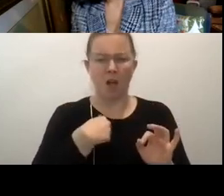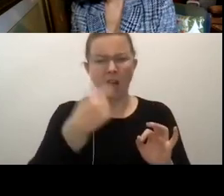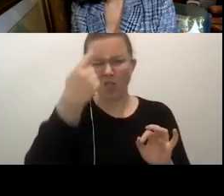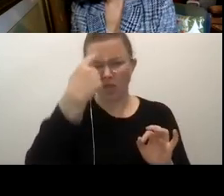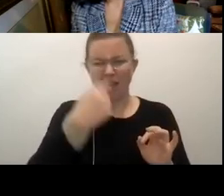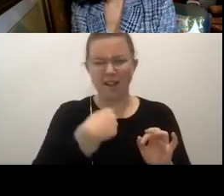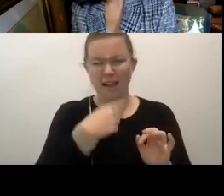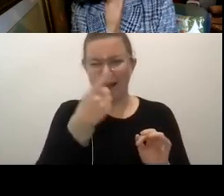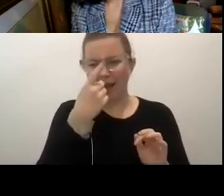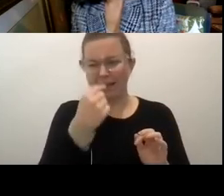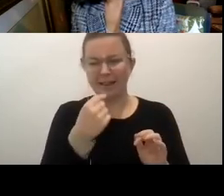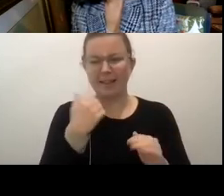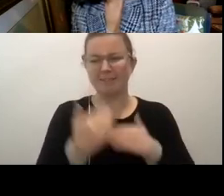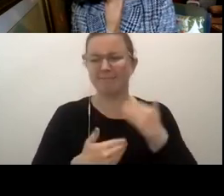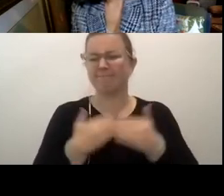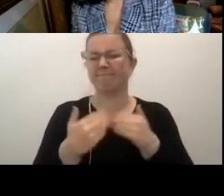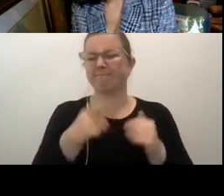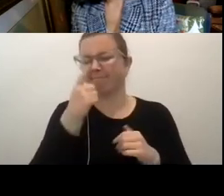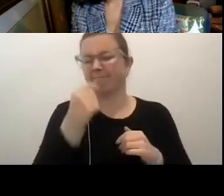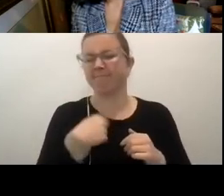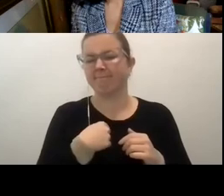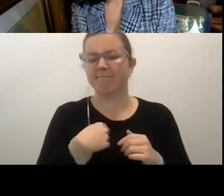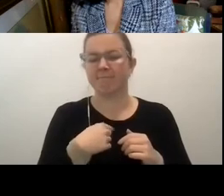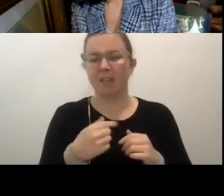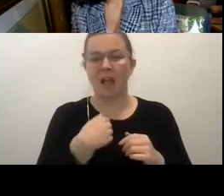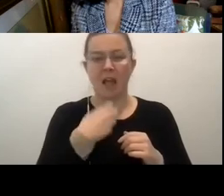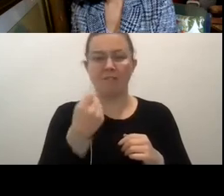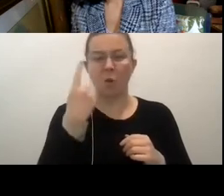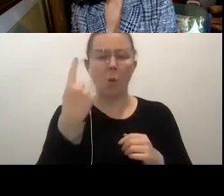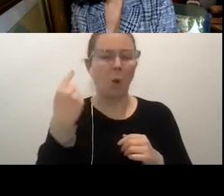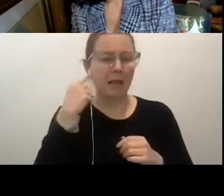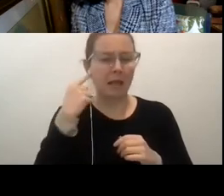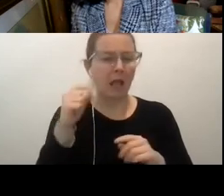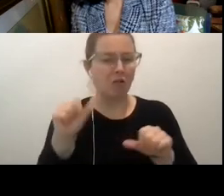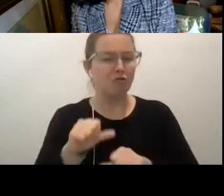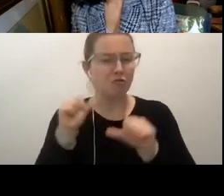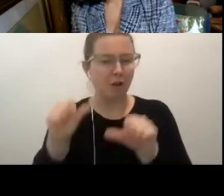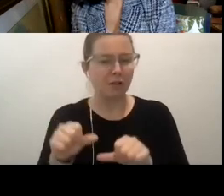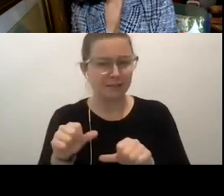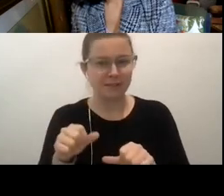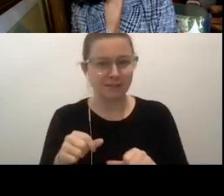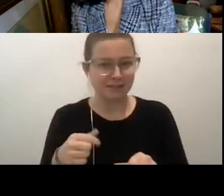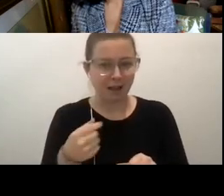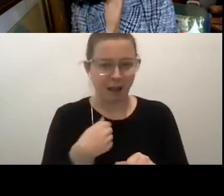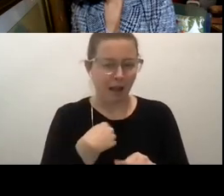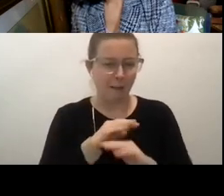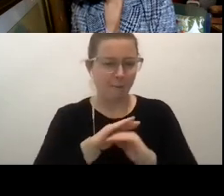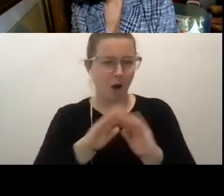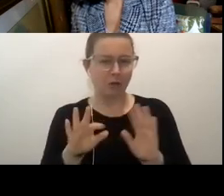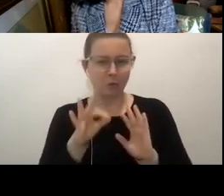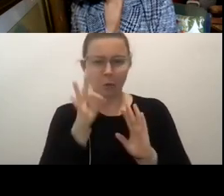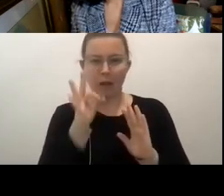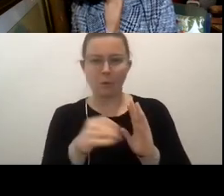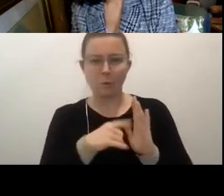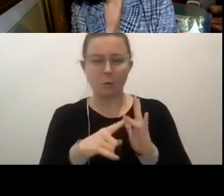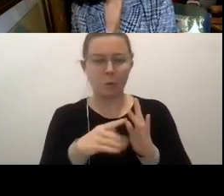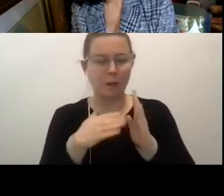I've got one functioning ear. Obviously I'm not allowed to ask for help." Or "I can